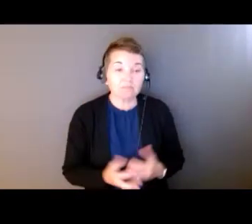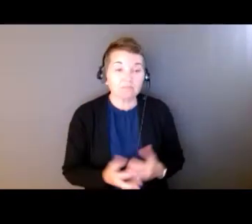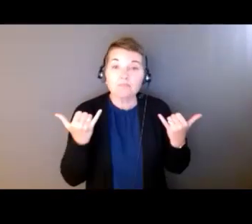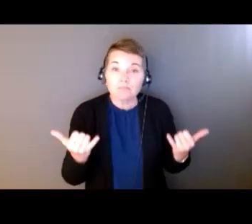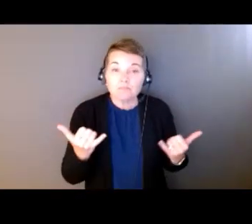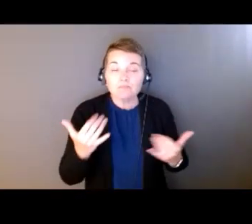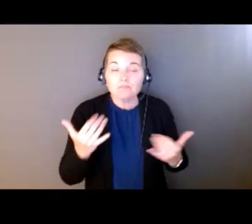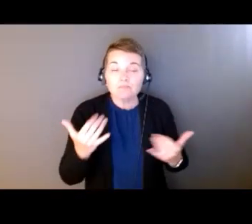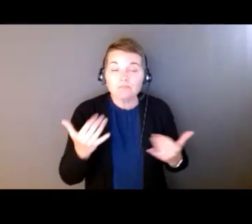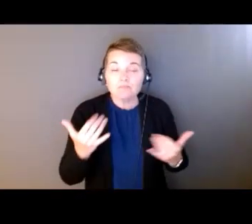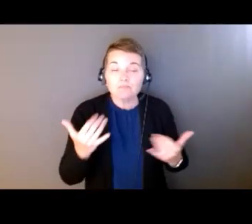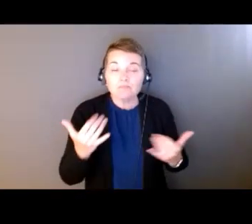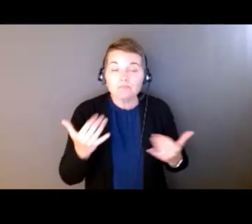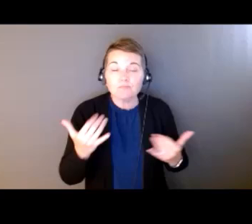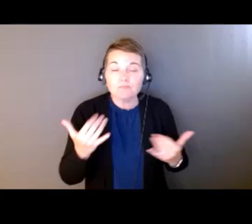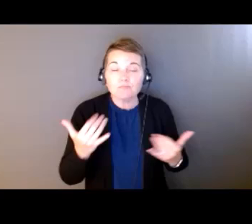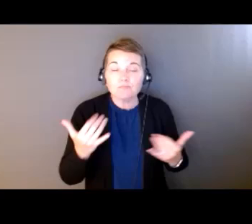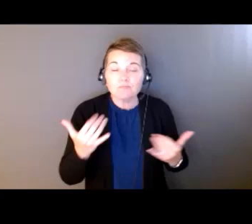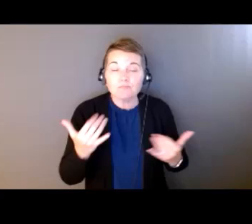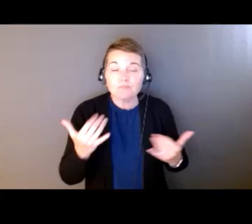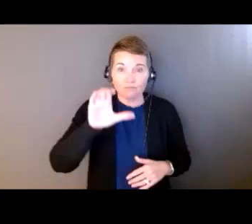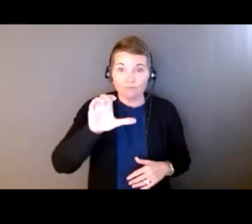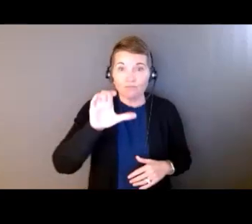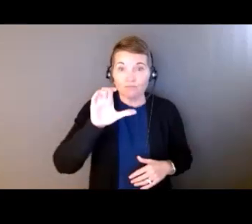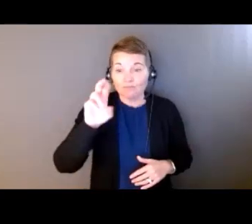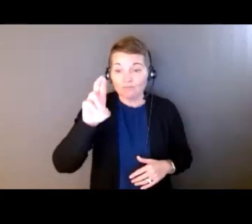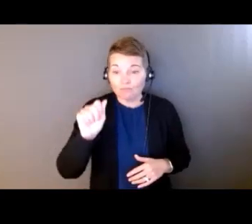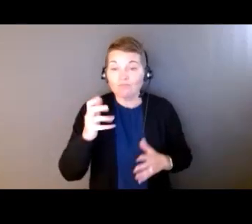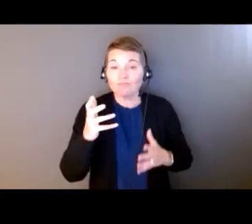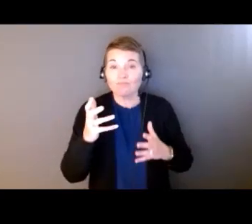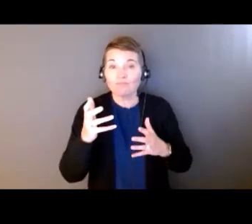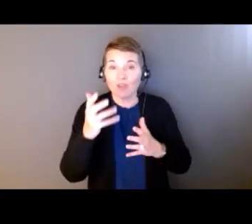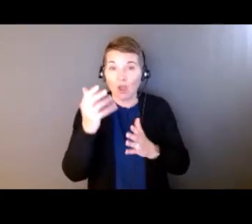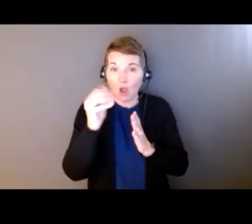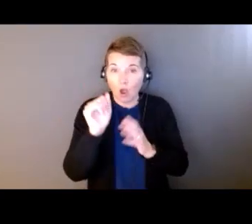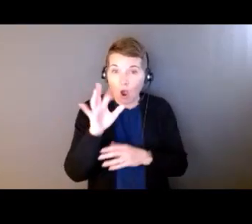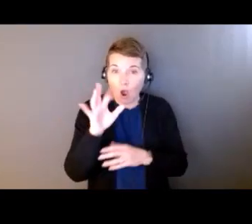Council for the Arts offices in Ottawa are located on the unceded, unsurrendered